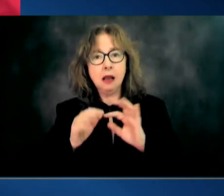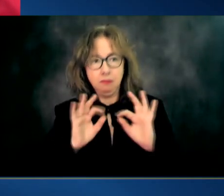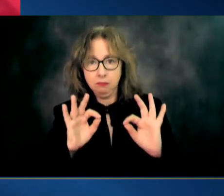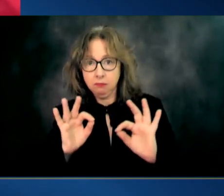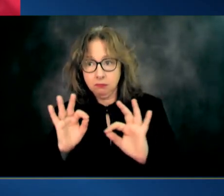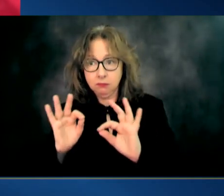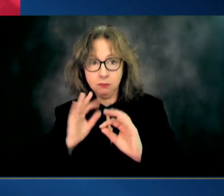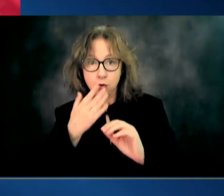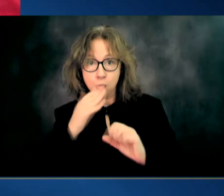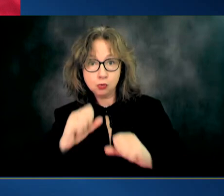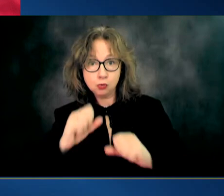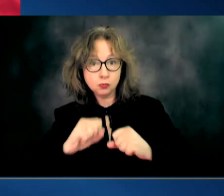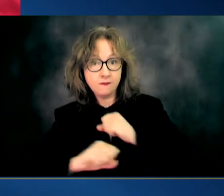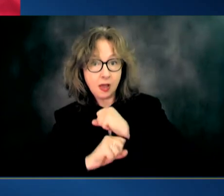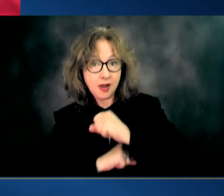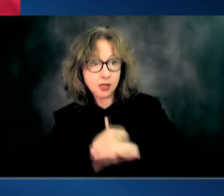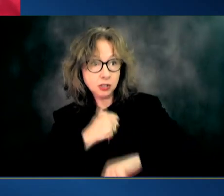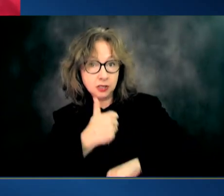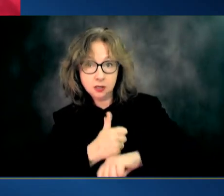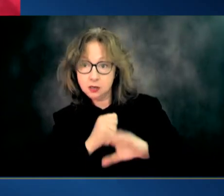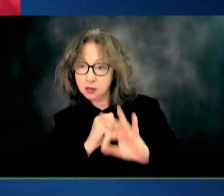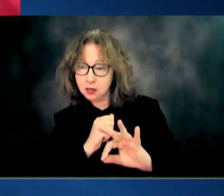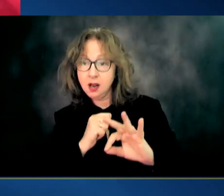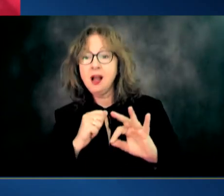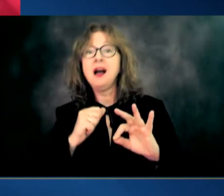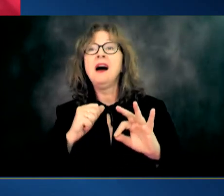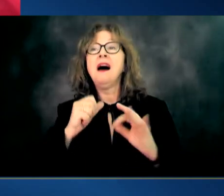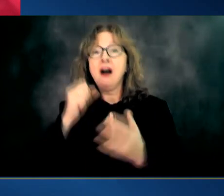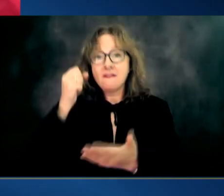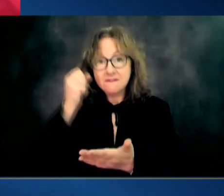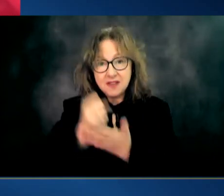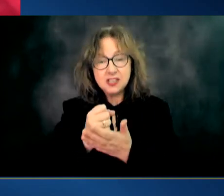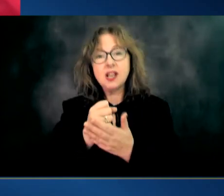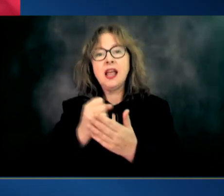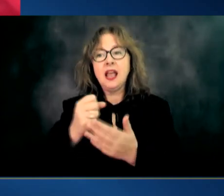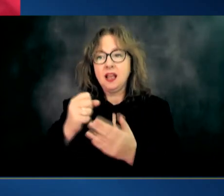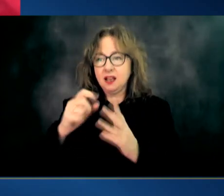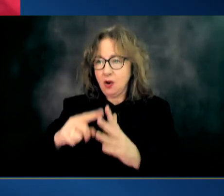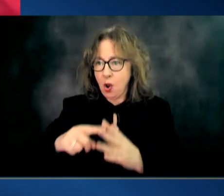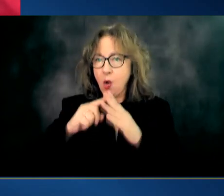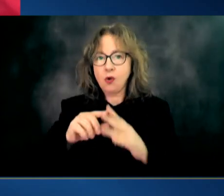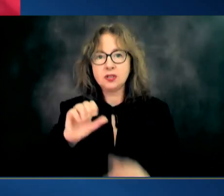how to do this work, we were able to officially launch the Sickle Cell Data Collection Program